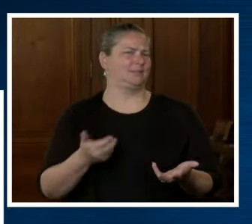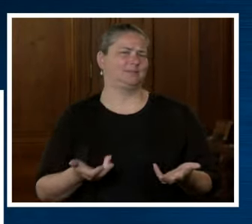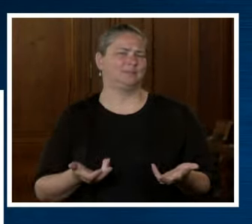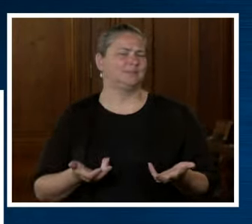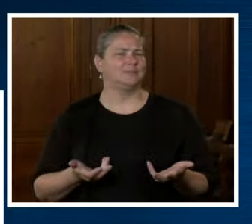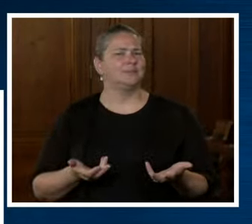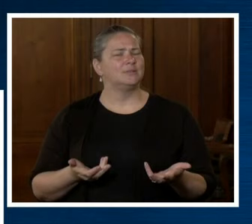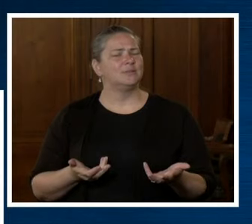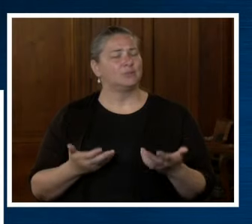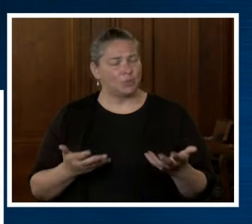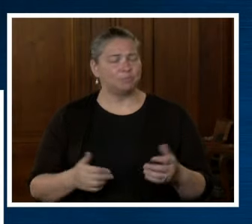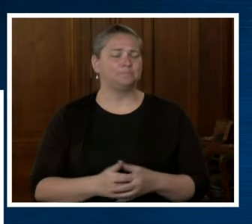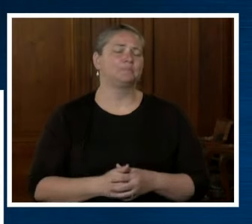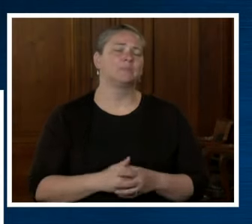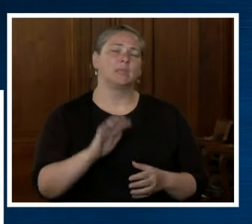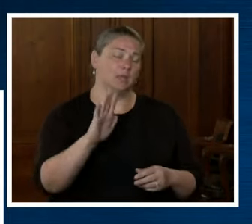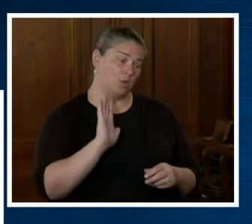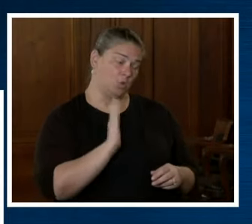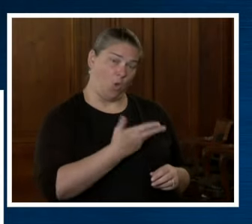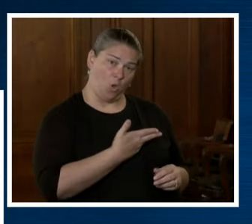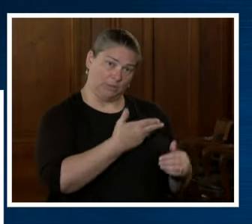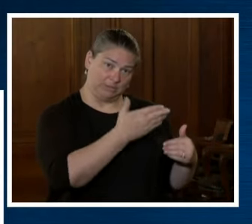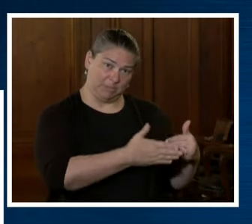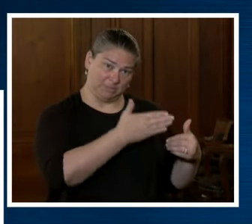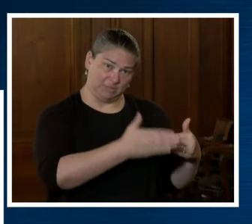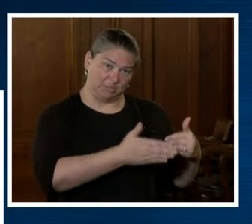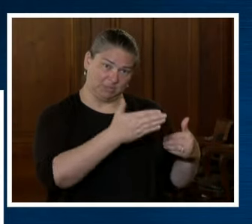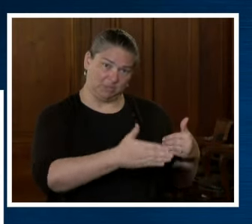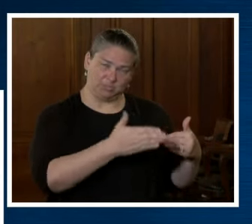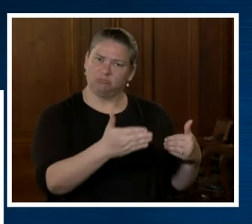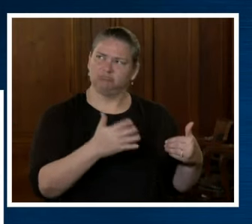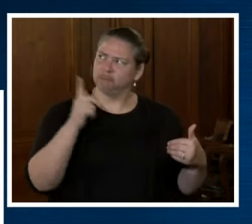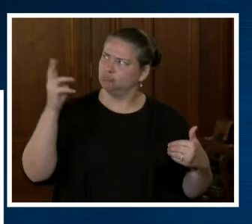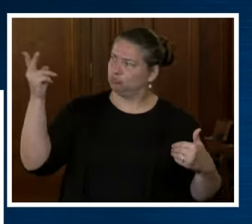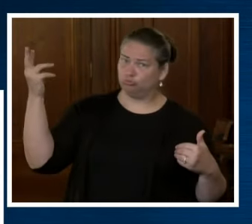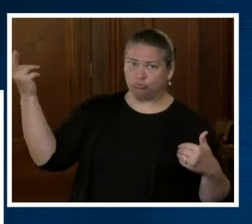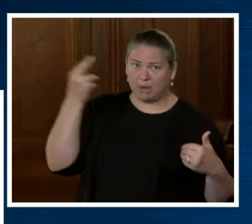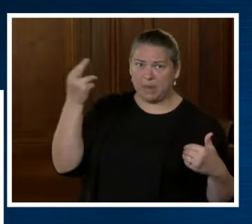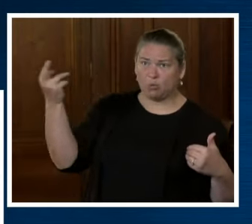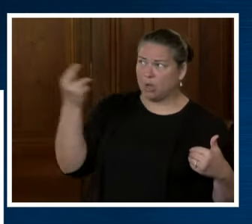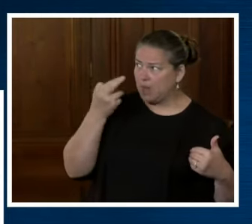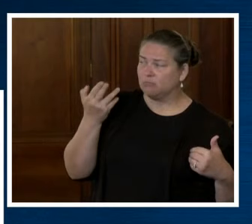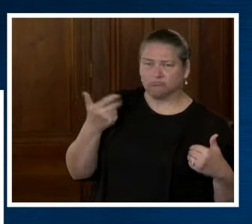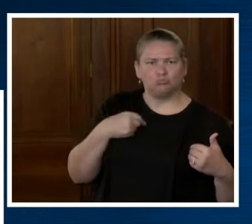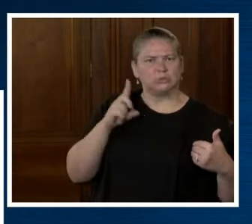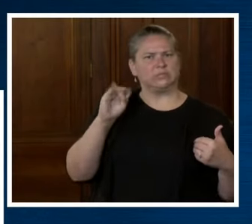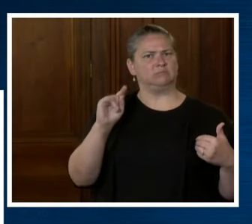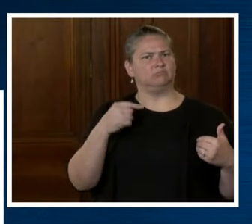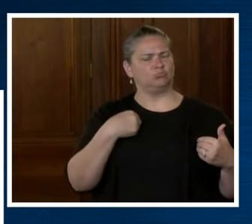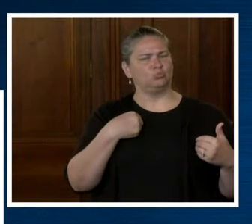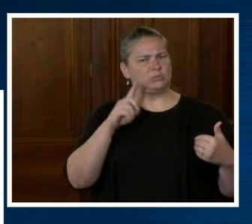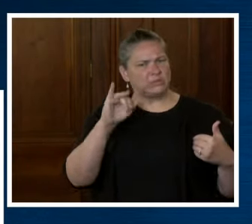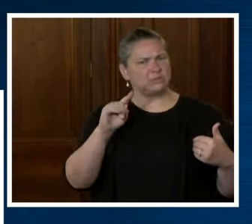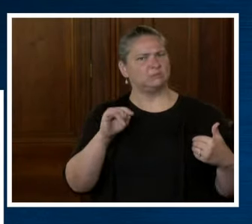DECLINE, SOMETHING WE HAD NOT SEEN EVER IN OUR EXPERIENCE WITH THIS. EVEN WHERE WE ARE RIGHT NOW, IT